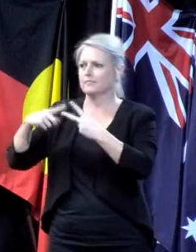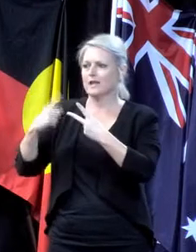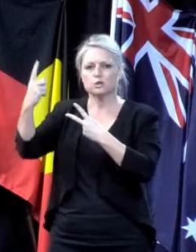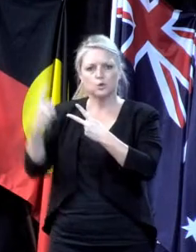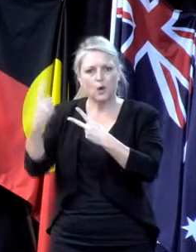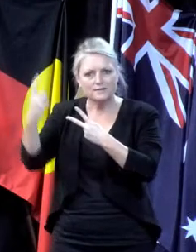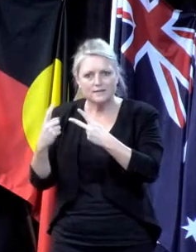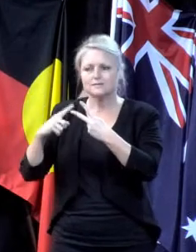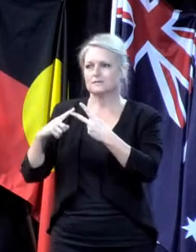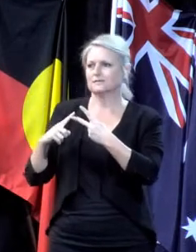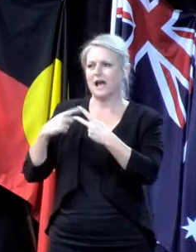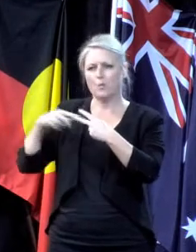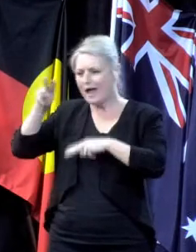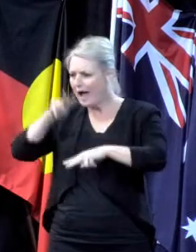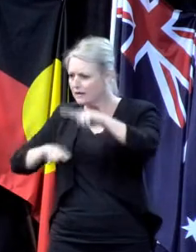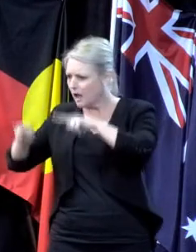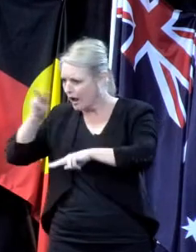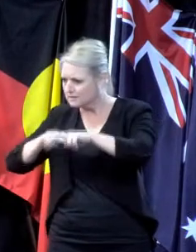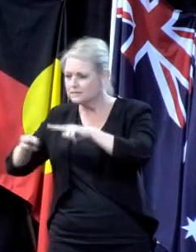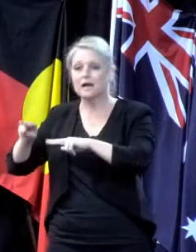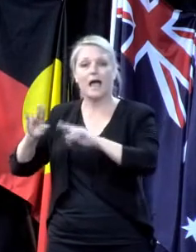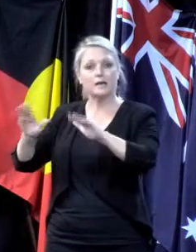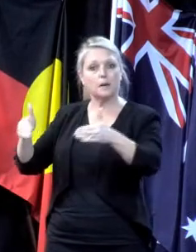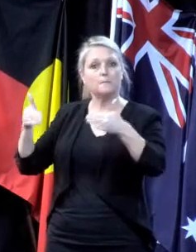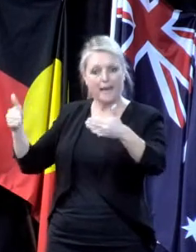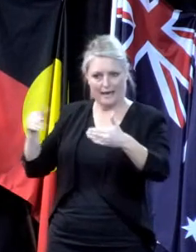to students without disability and do a gap data analysis